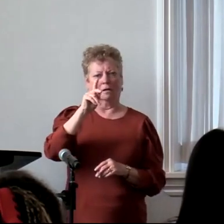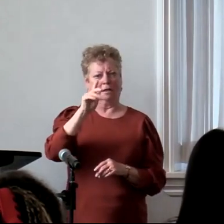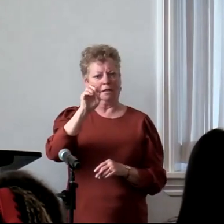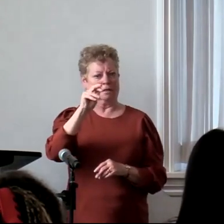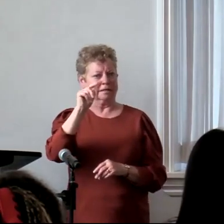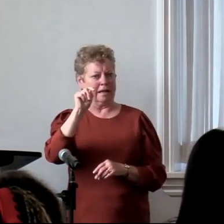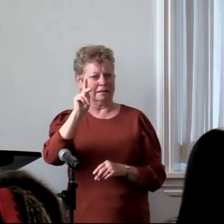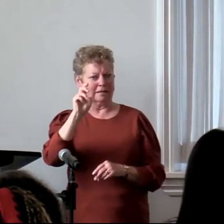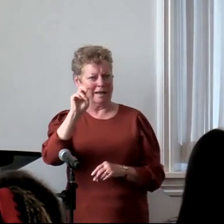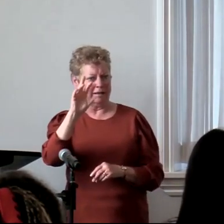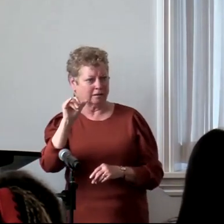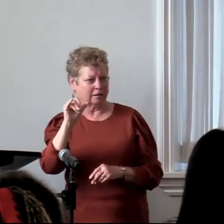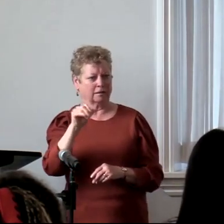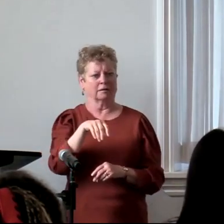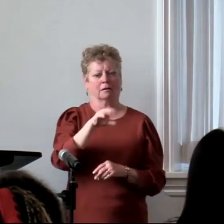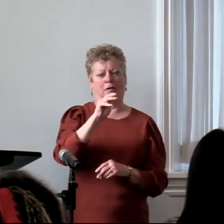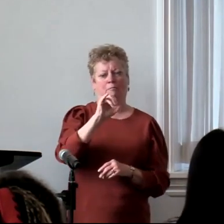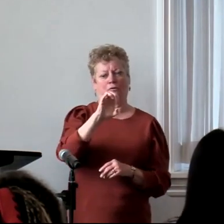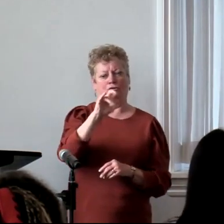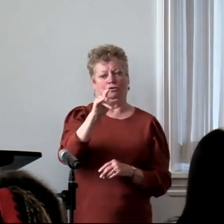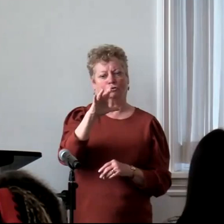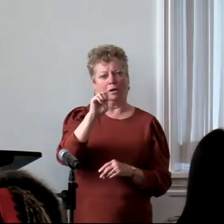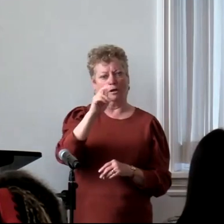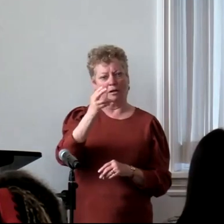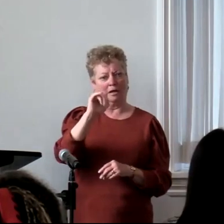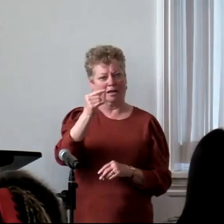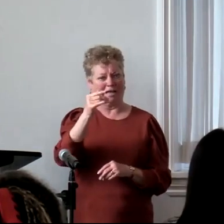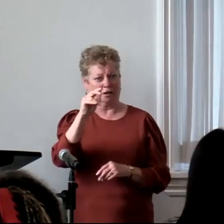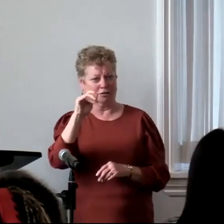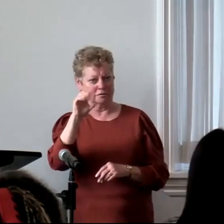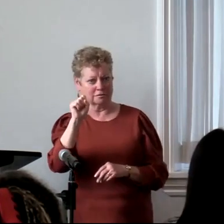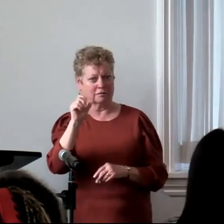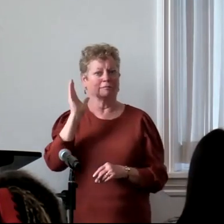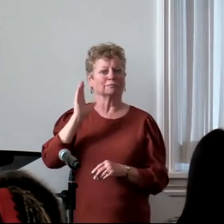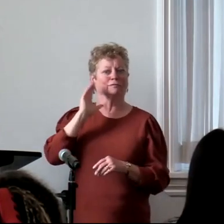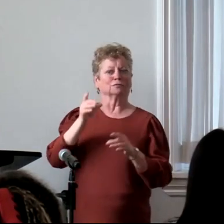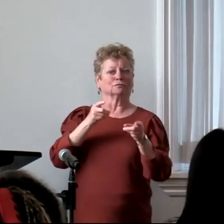and also our Associate Deputy Minister Michelle Higgins and former Executive Director Gerry Post in the back.